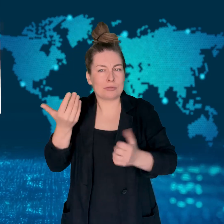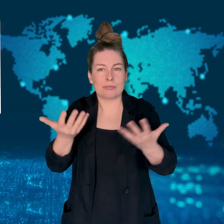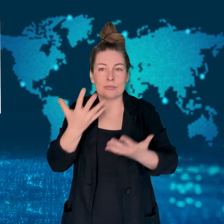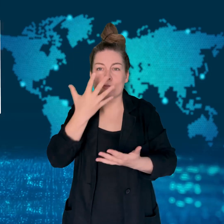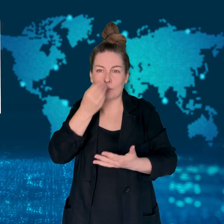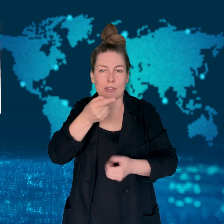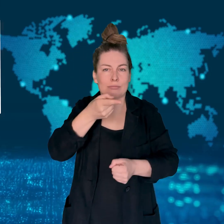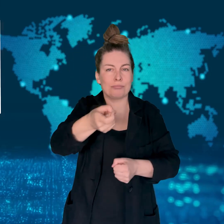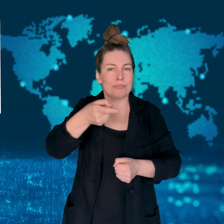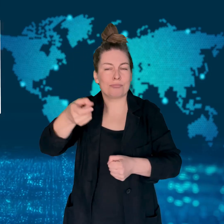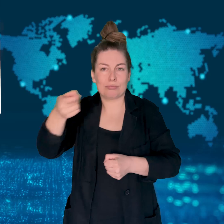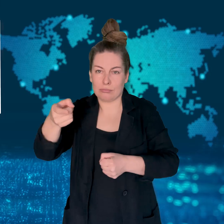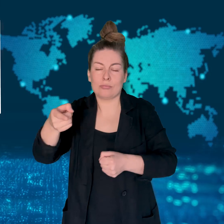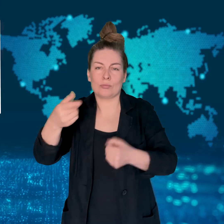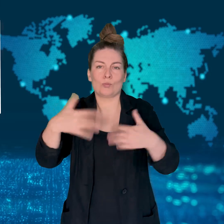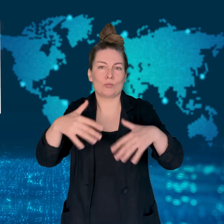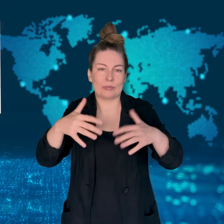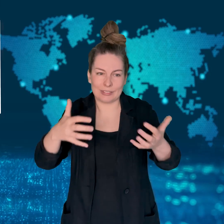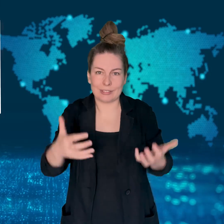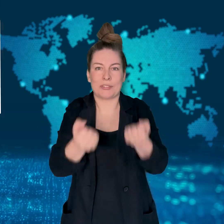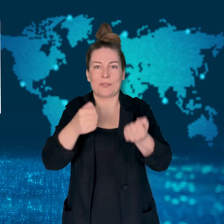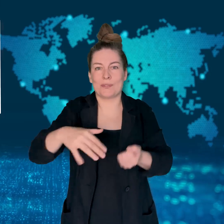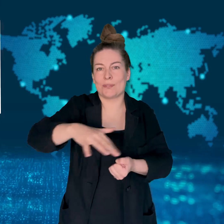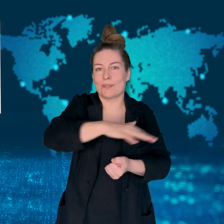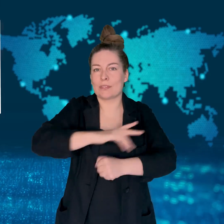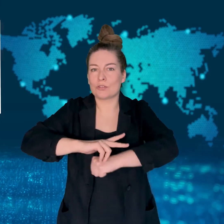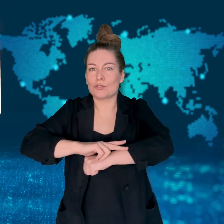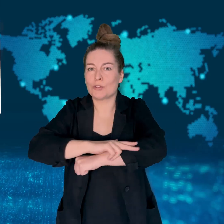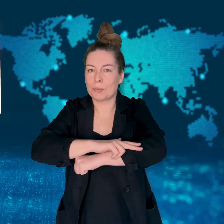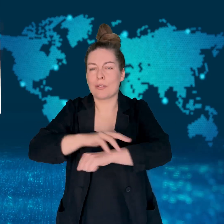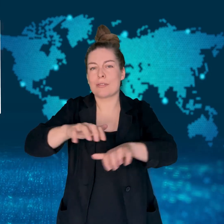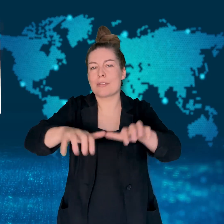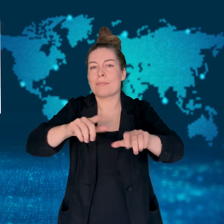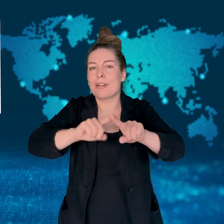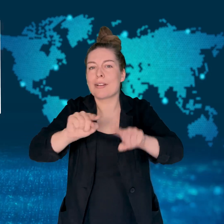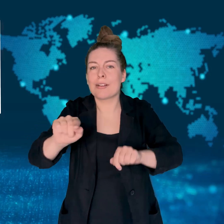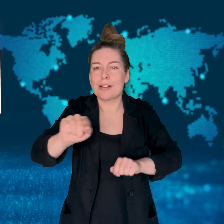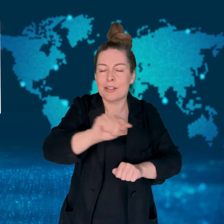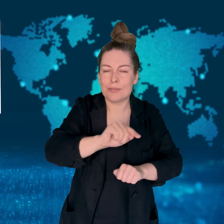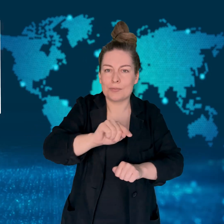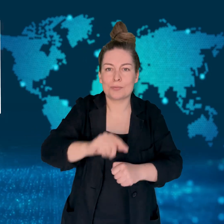Farmers argue that the cull would have protected their livestock.